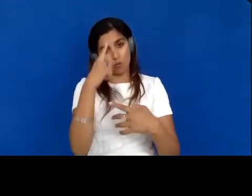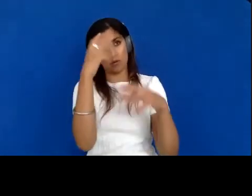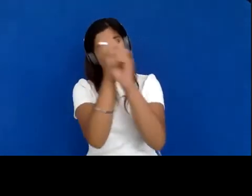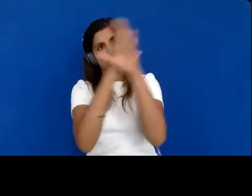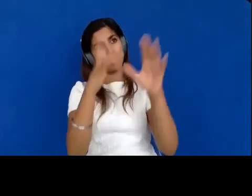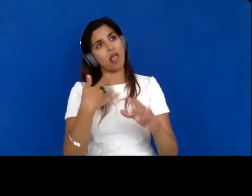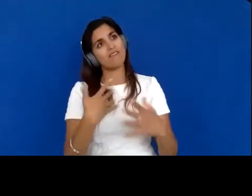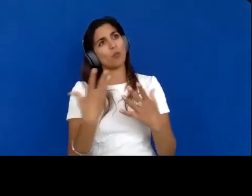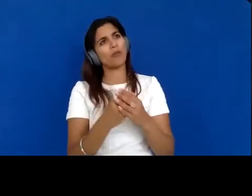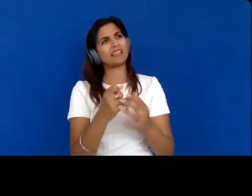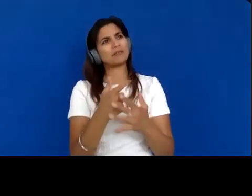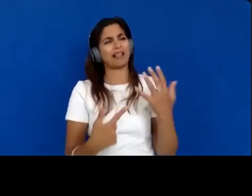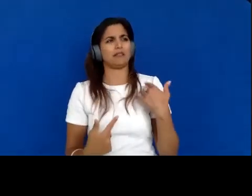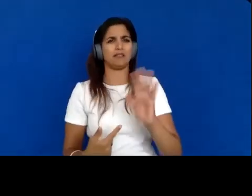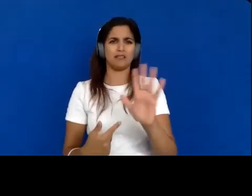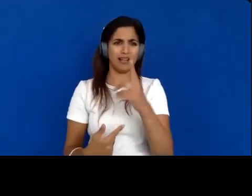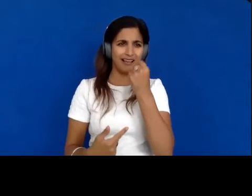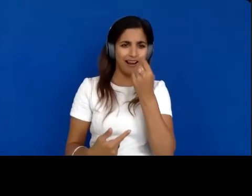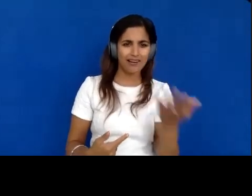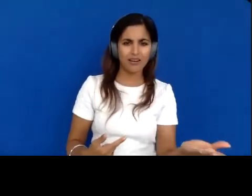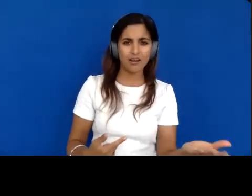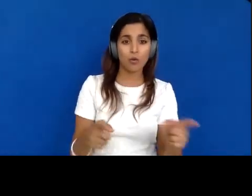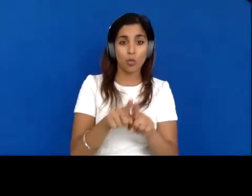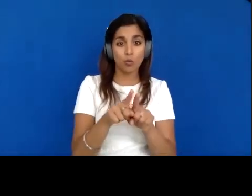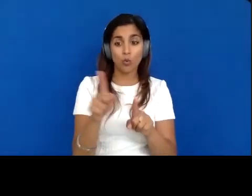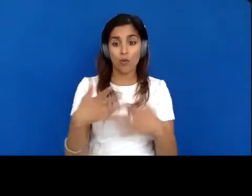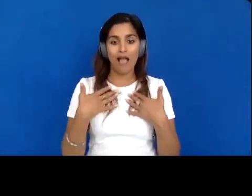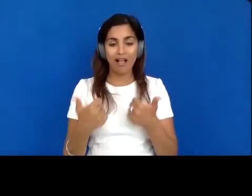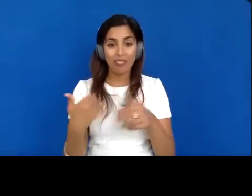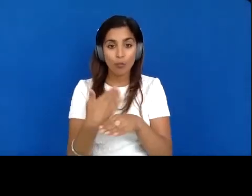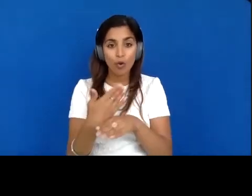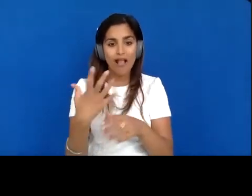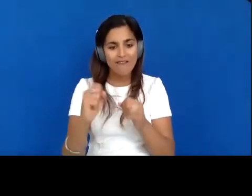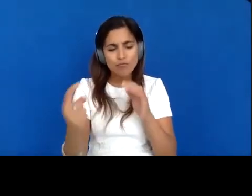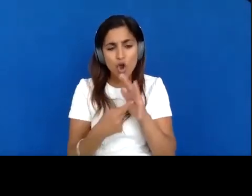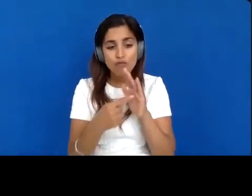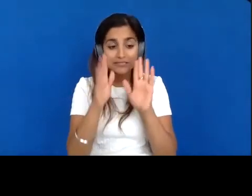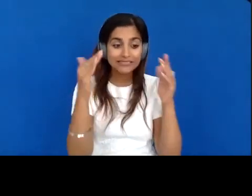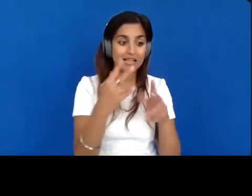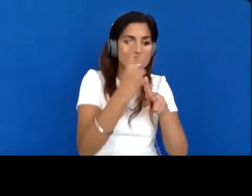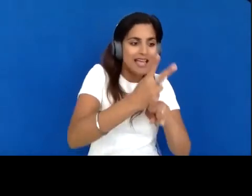of health work that prioritizes care healing and survival last the medical